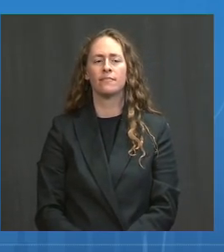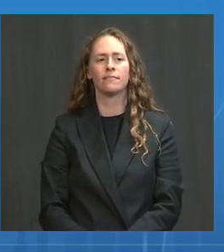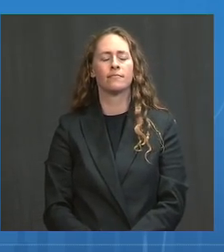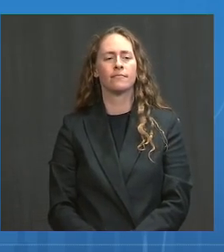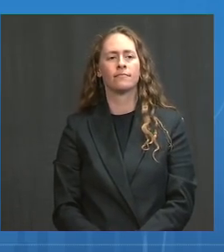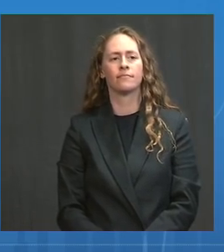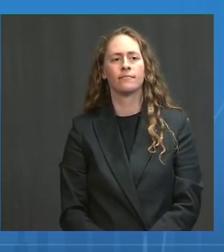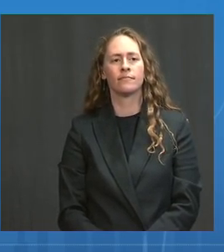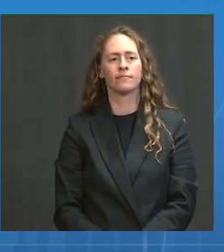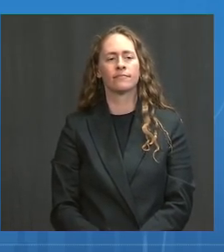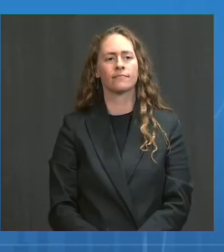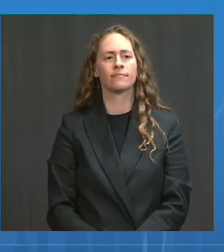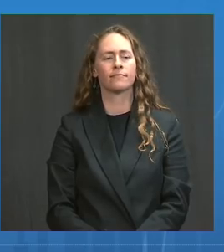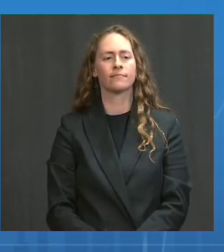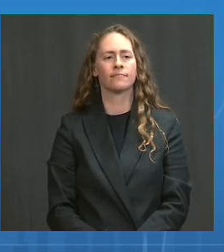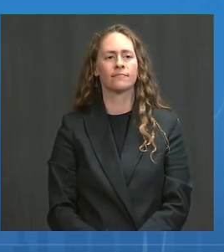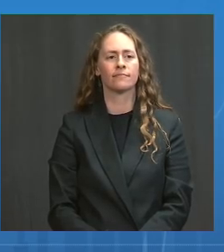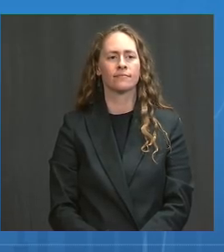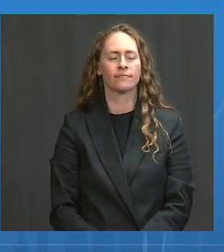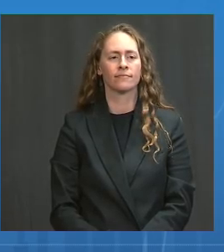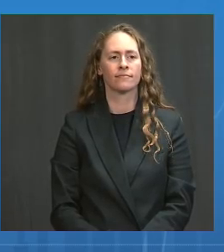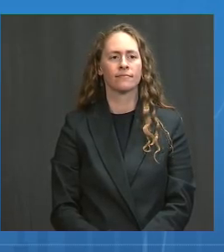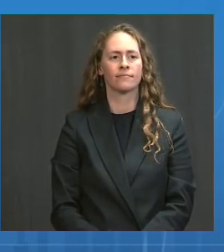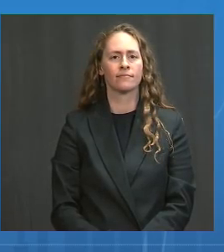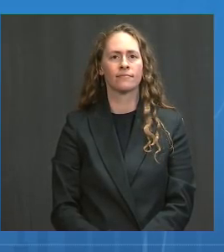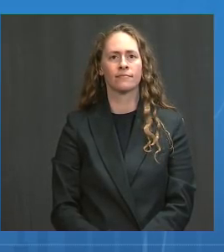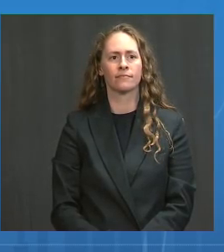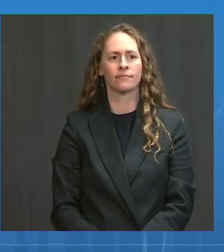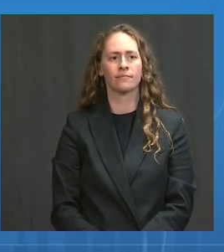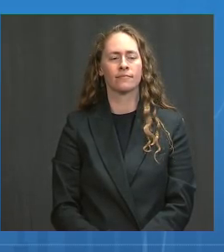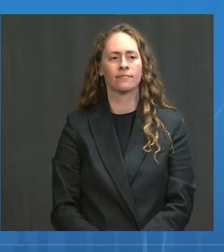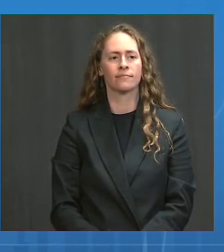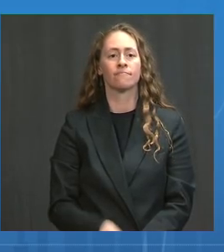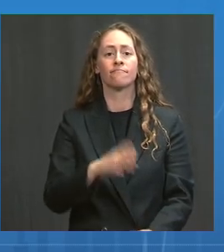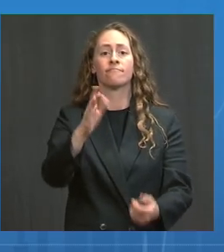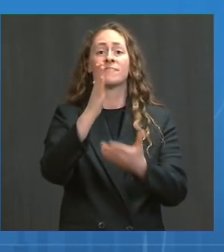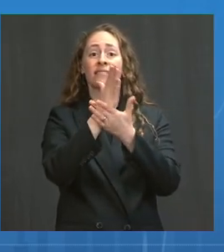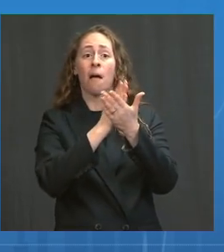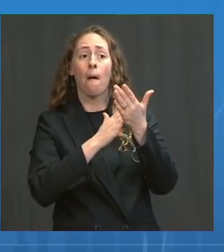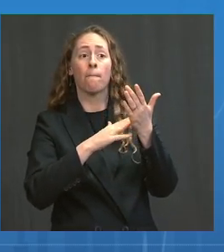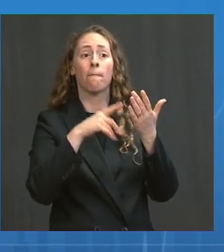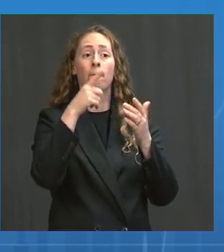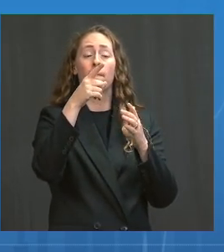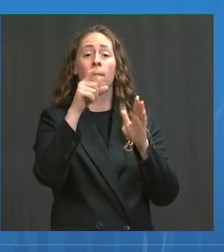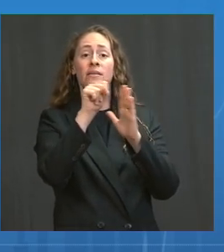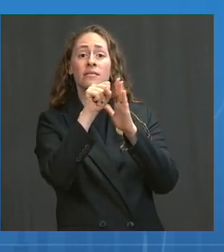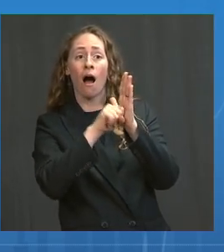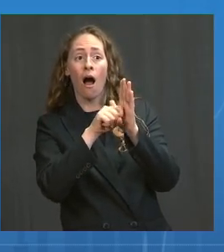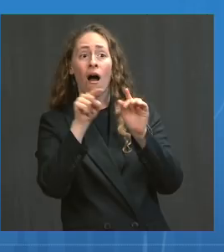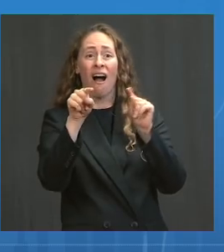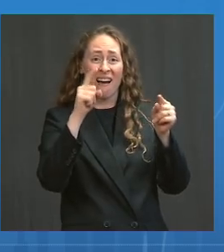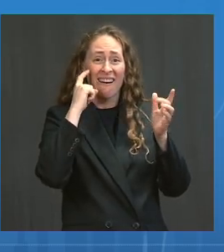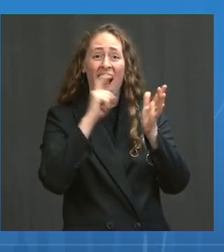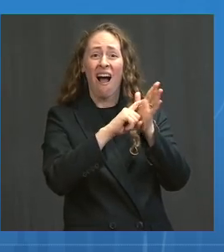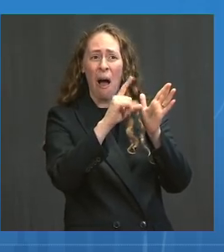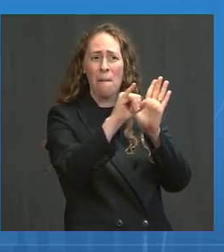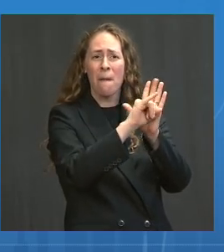nearly one in two sequences is the Delta variant. There are communities that are vulnerable and where we are now seeing surges in cases,